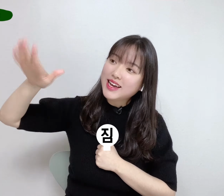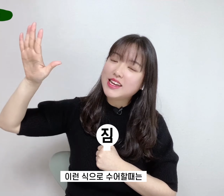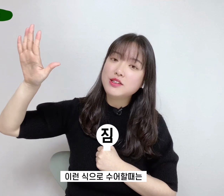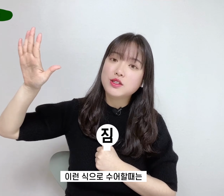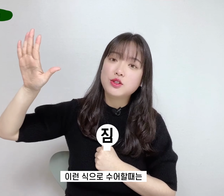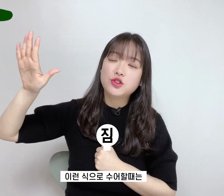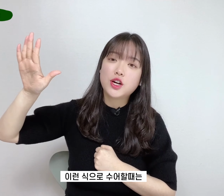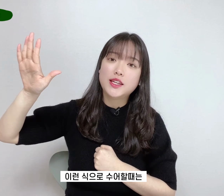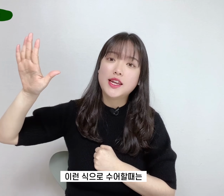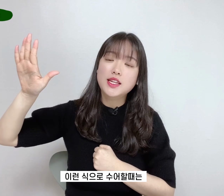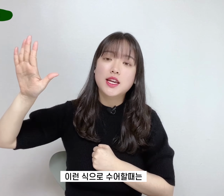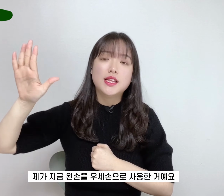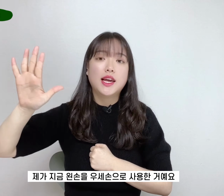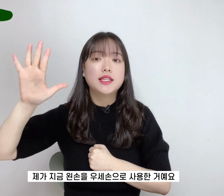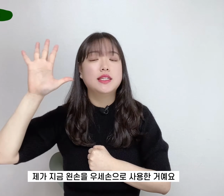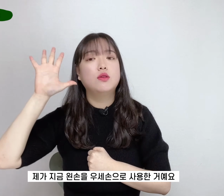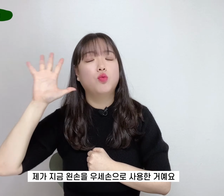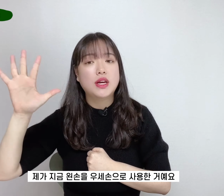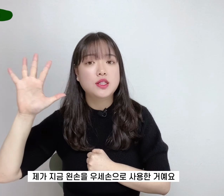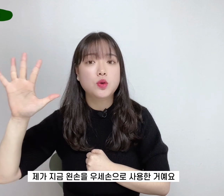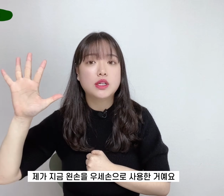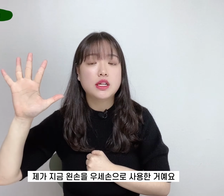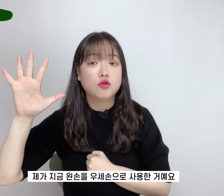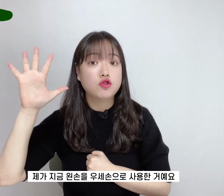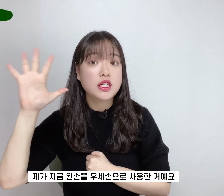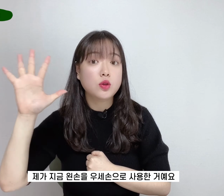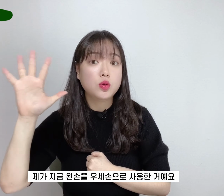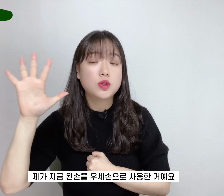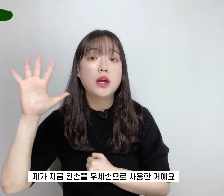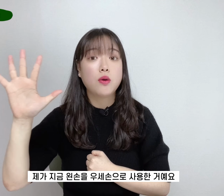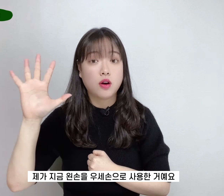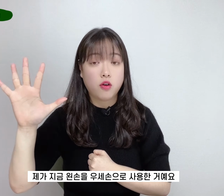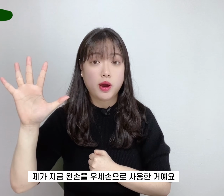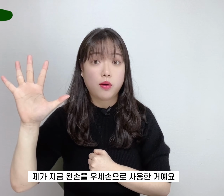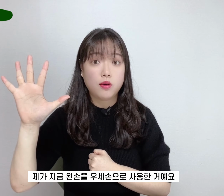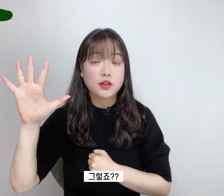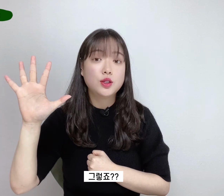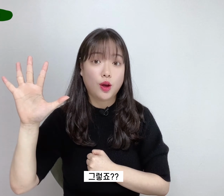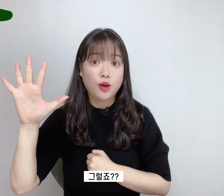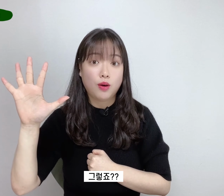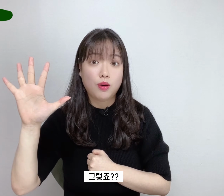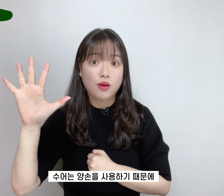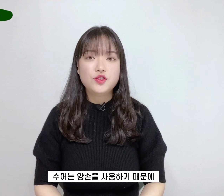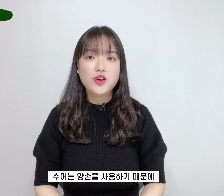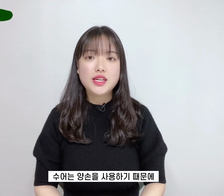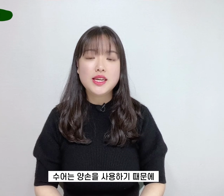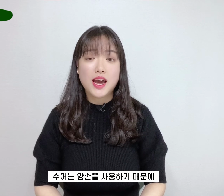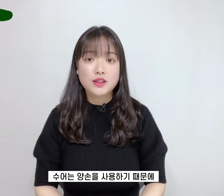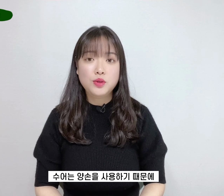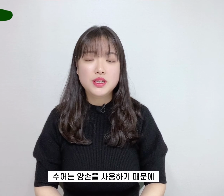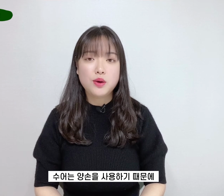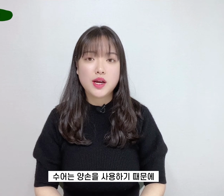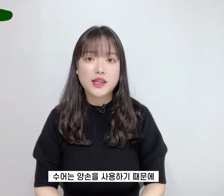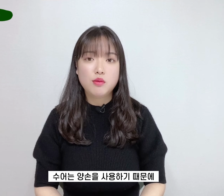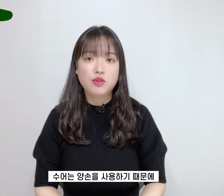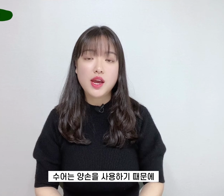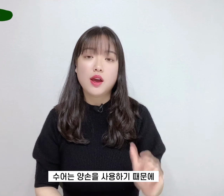When speaking like this, I'm using my left hand as my dominant hand now. right?? Since sign language uses both hands,